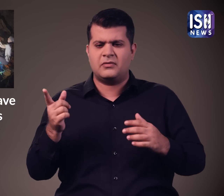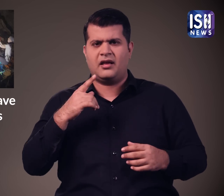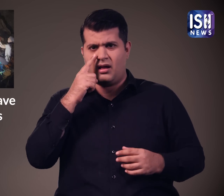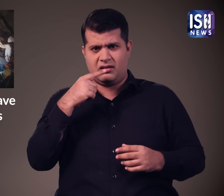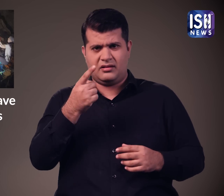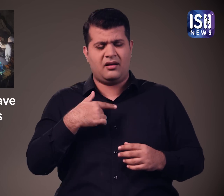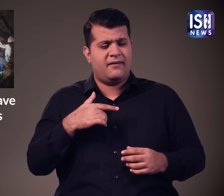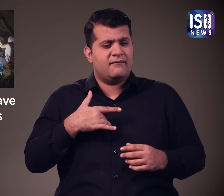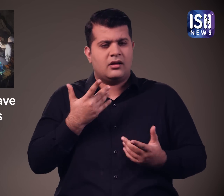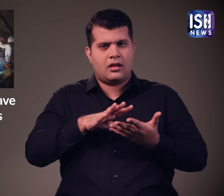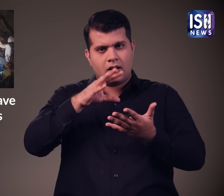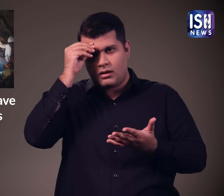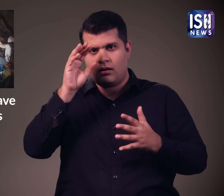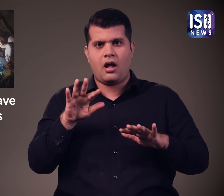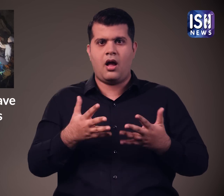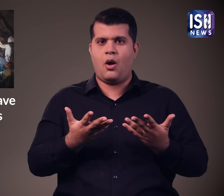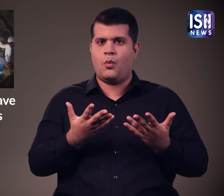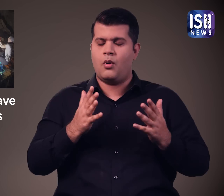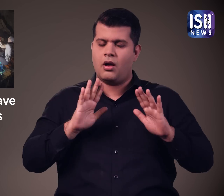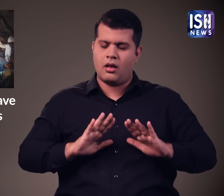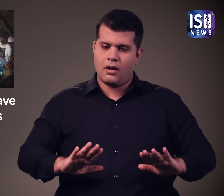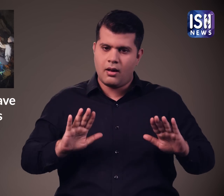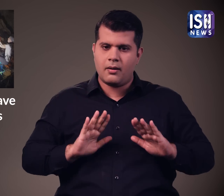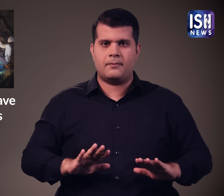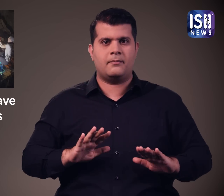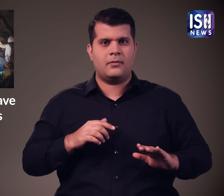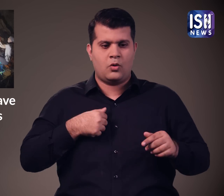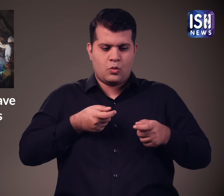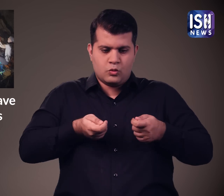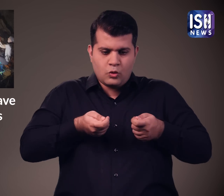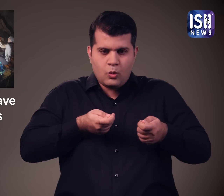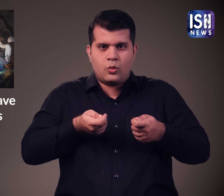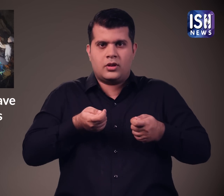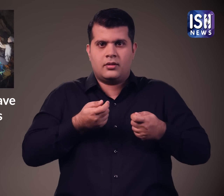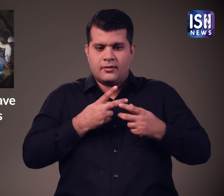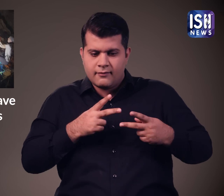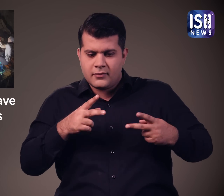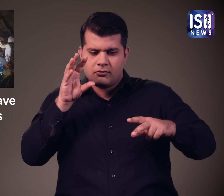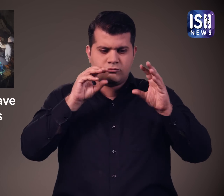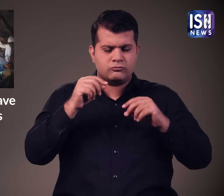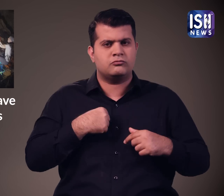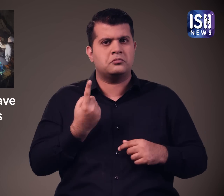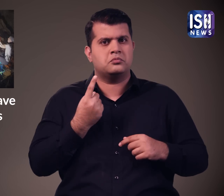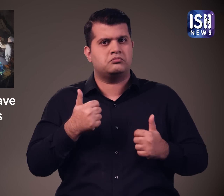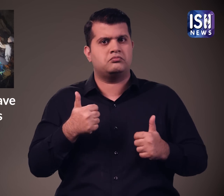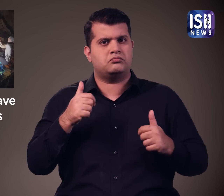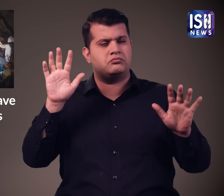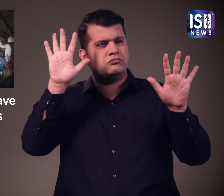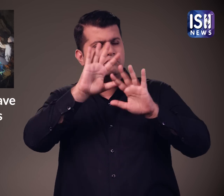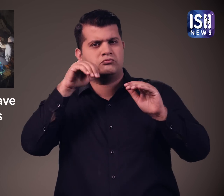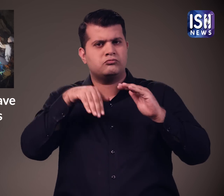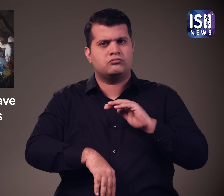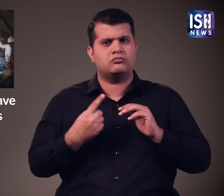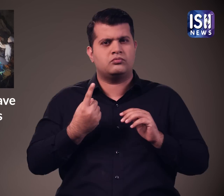She said she learn to manage her emotions all by herself in the cave.